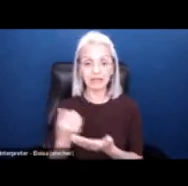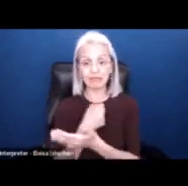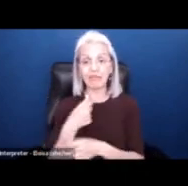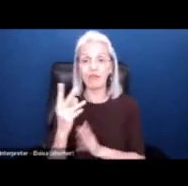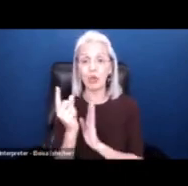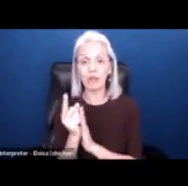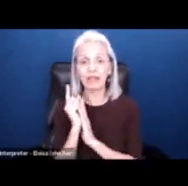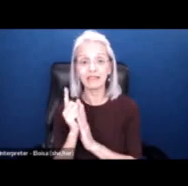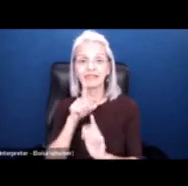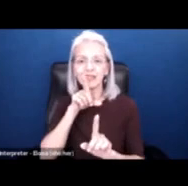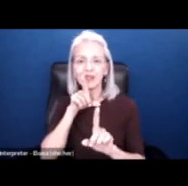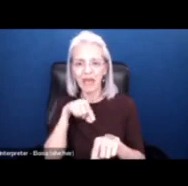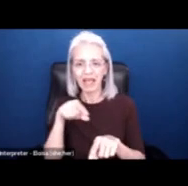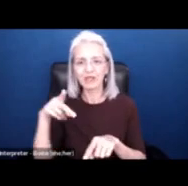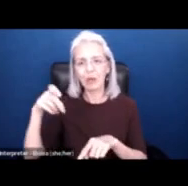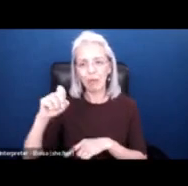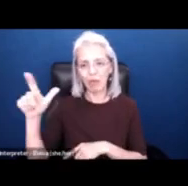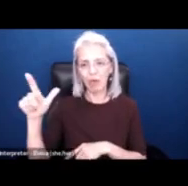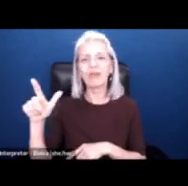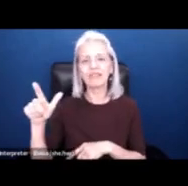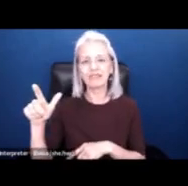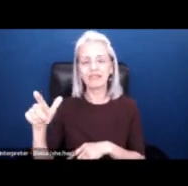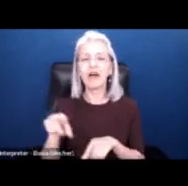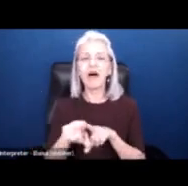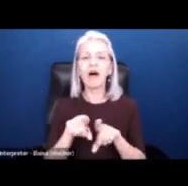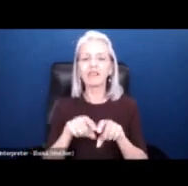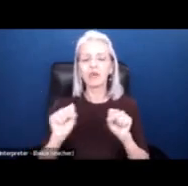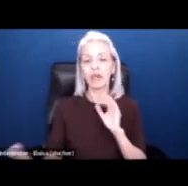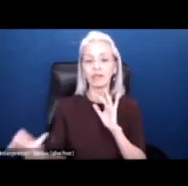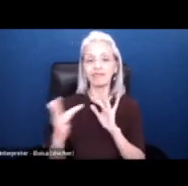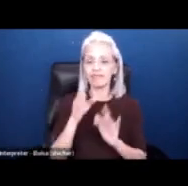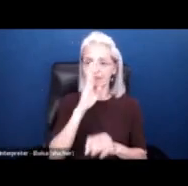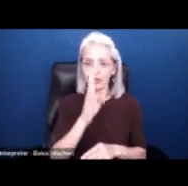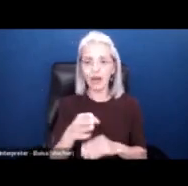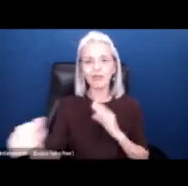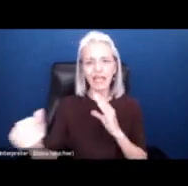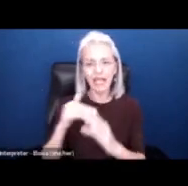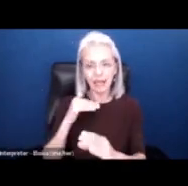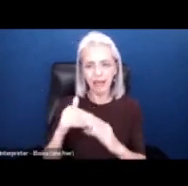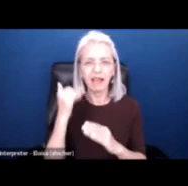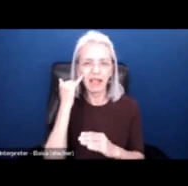to answer the polls. And you can also reach out to us you can send us an email if you have any